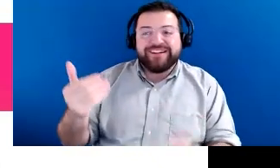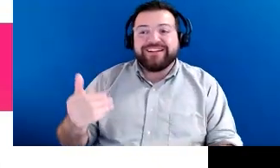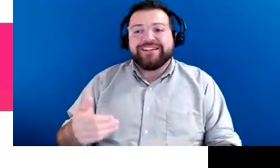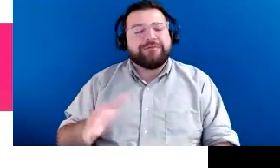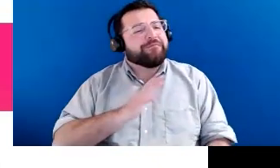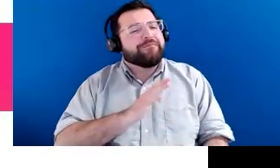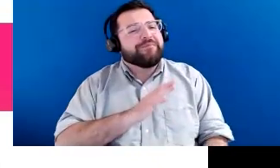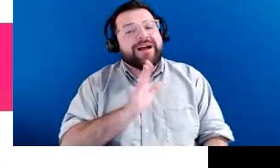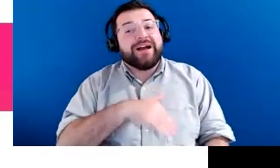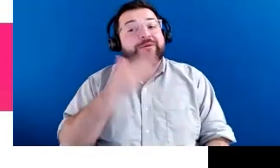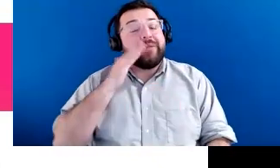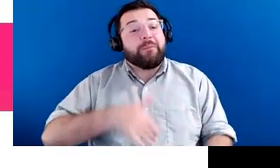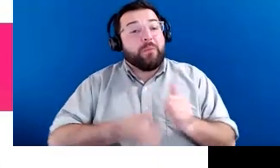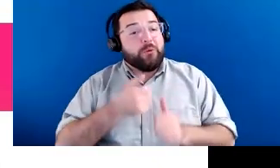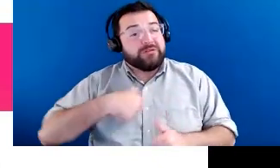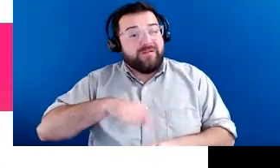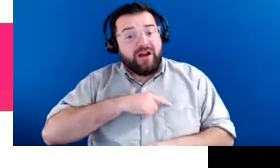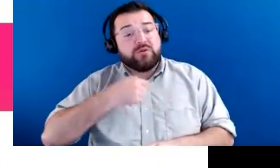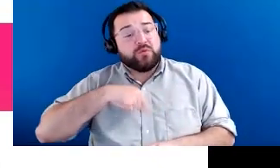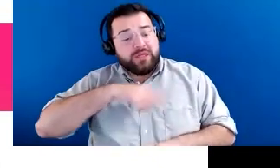You know, most of us evaluate part timers, right?